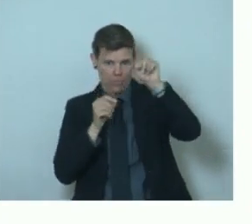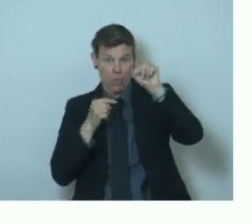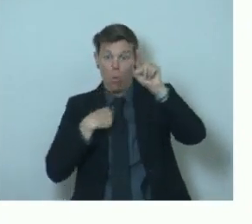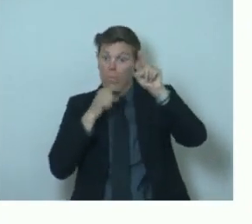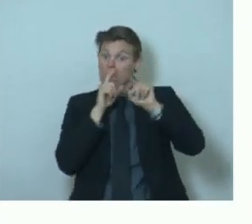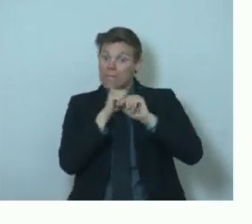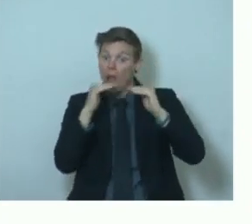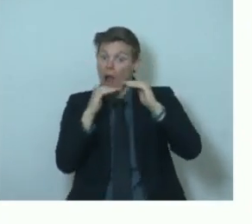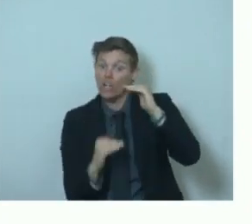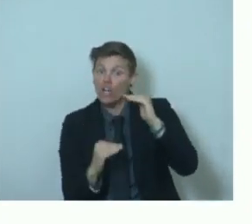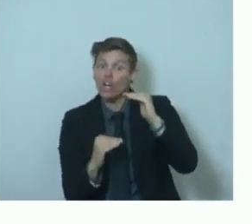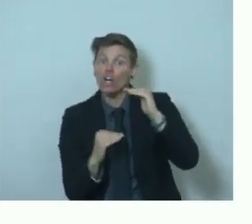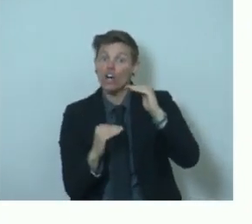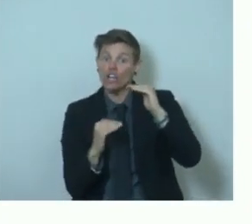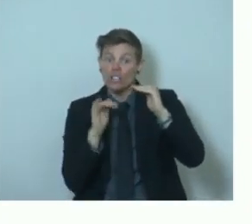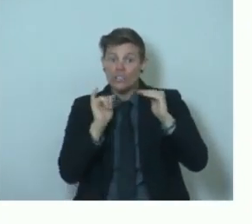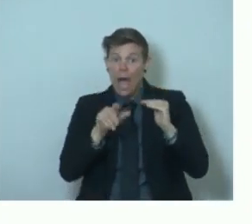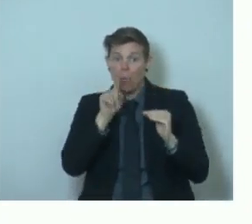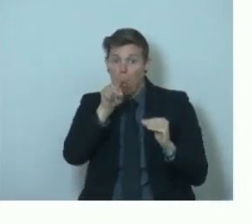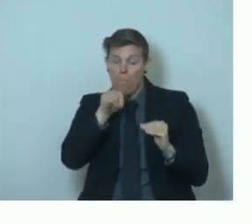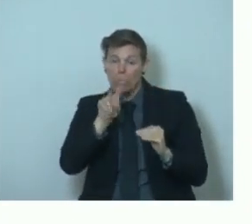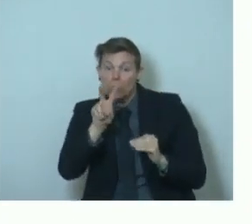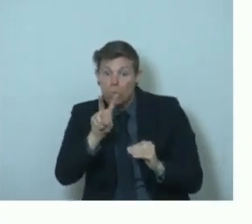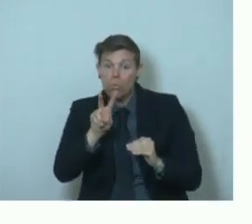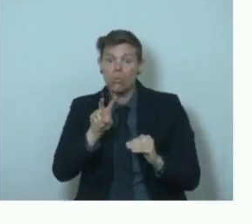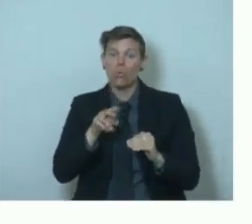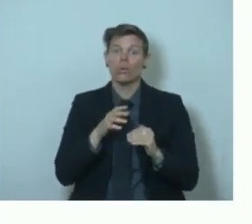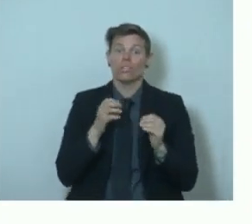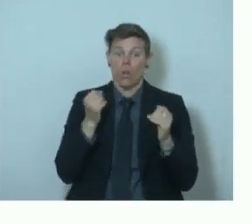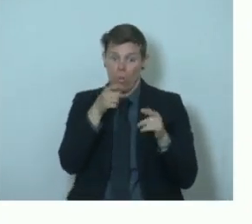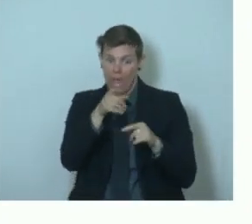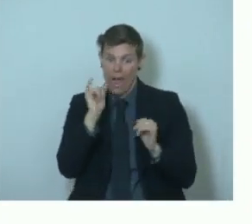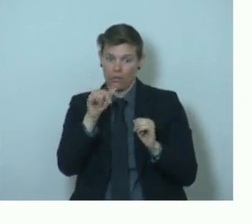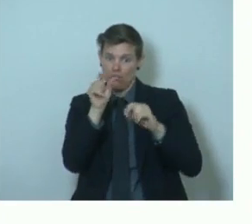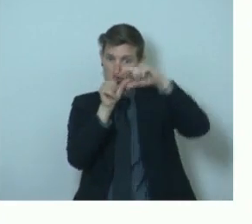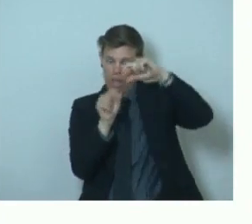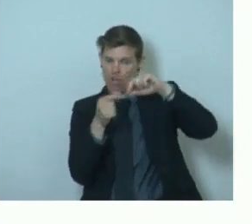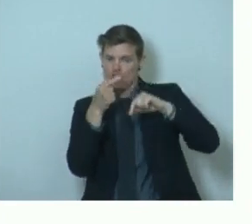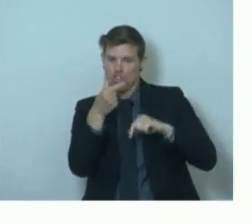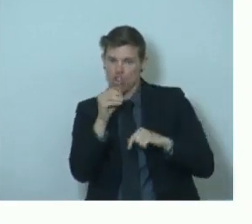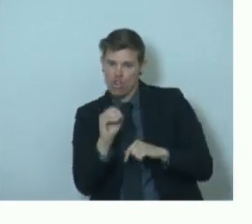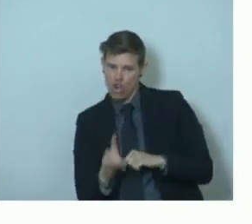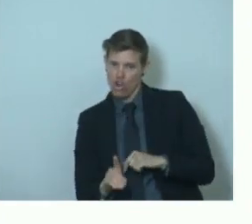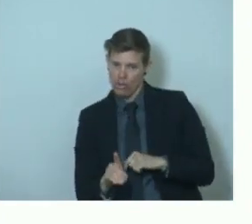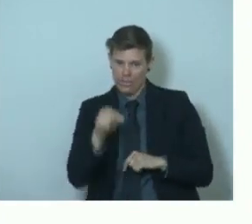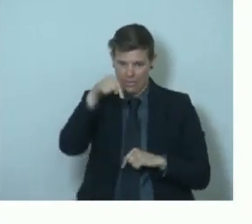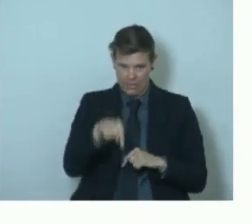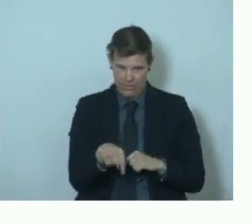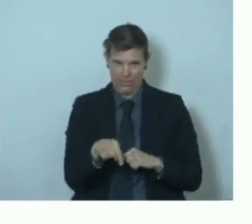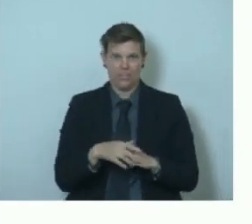I WANT TO REMIND PEOPLE, WE ARE BELOW THE TARGET FOR THE WHOLE STATE.